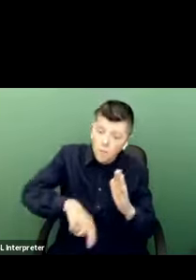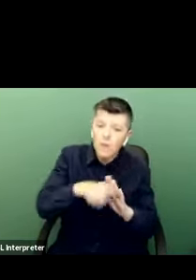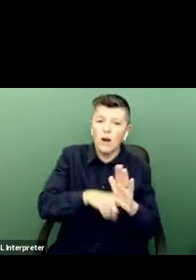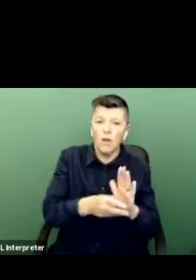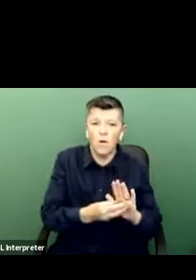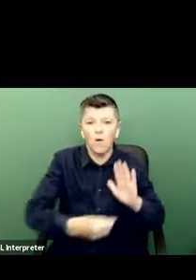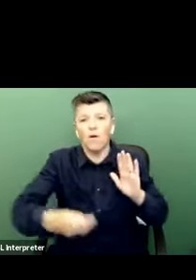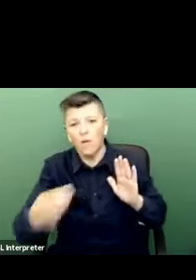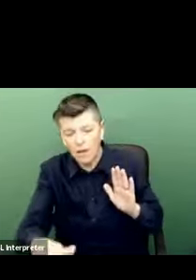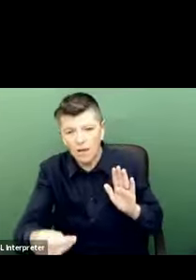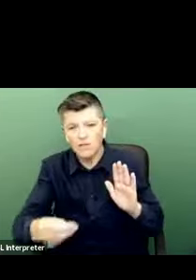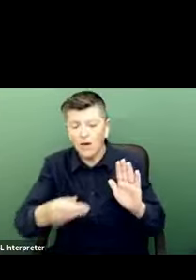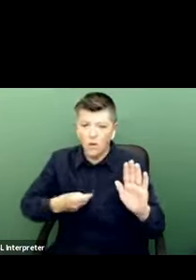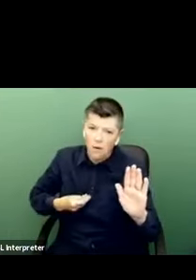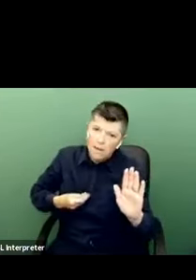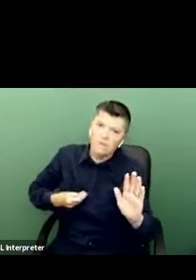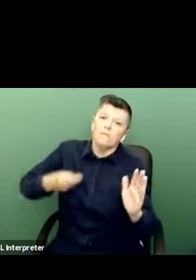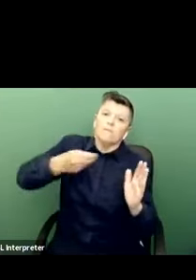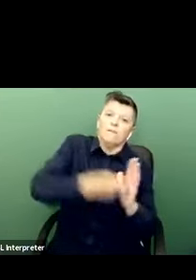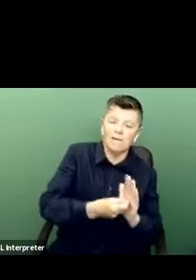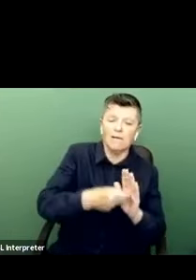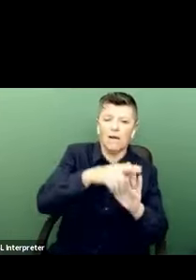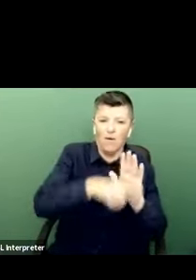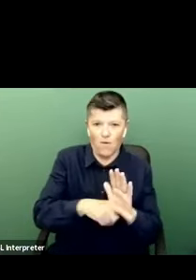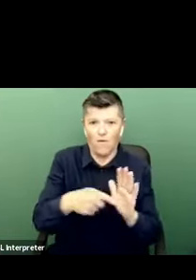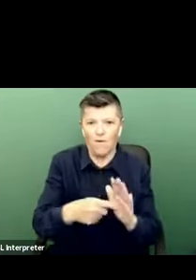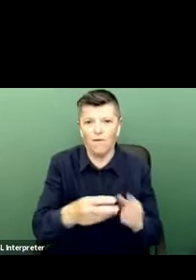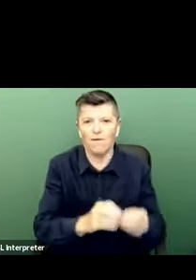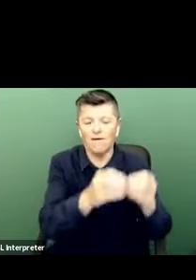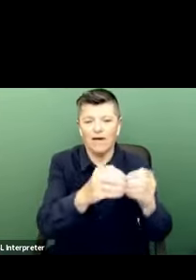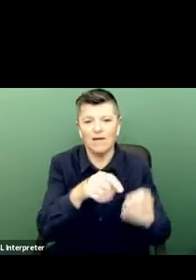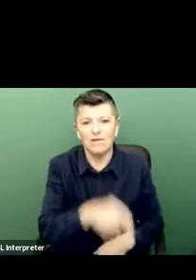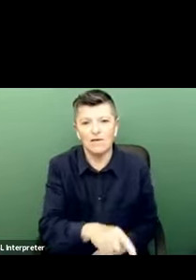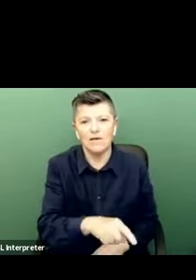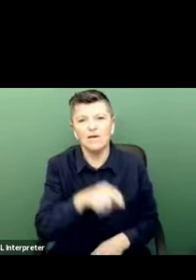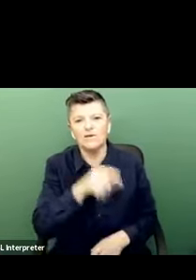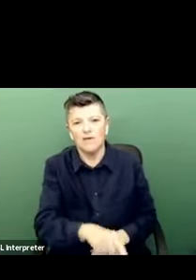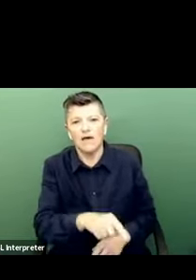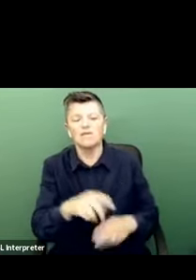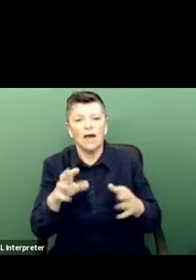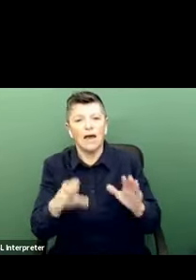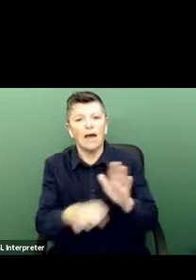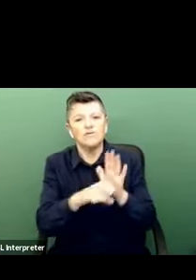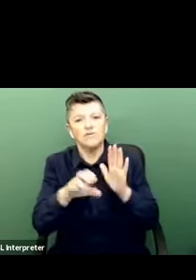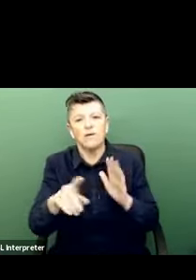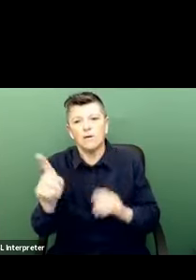some considerable history. The American